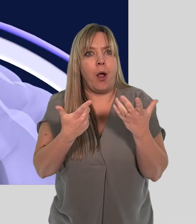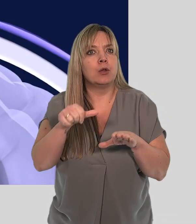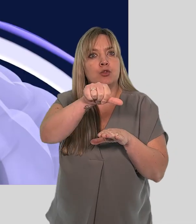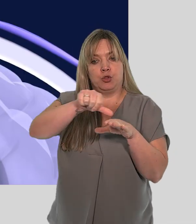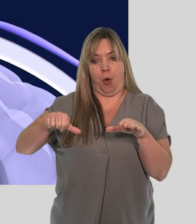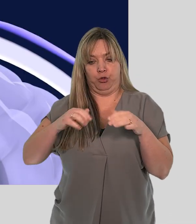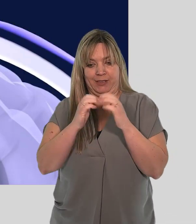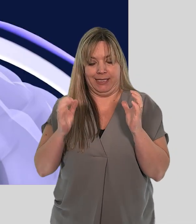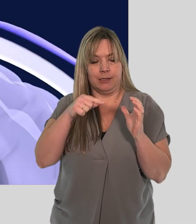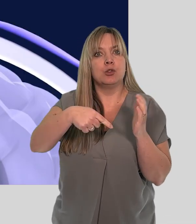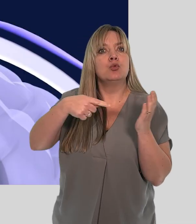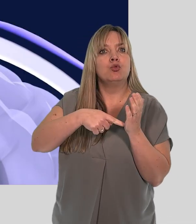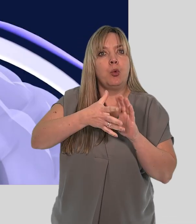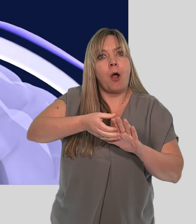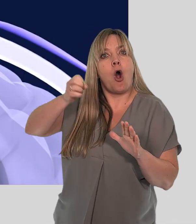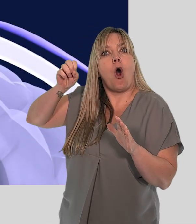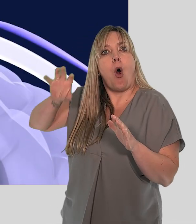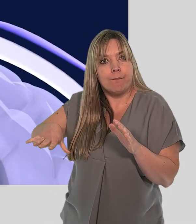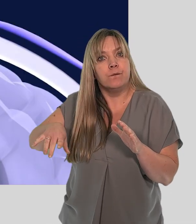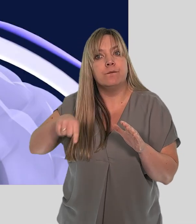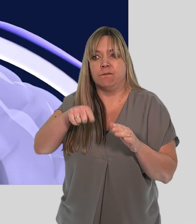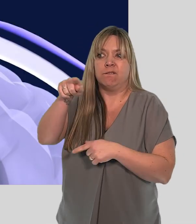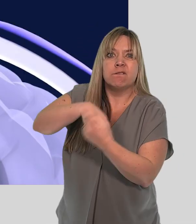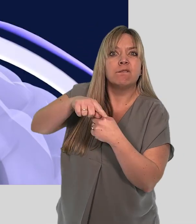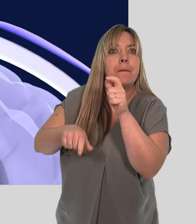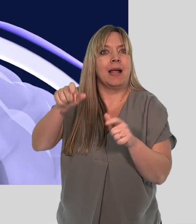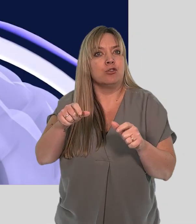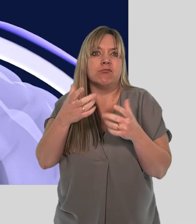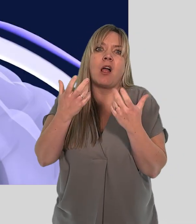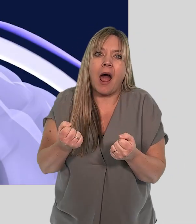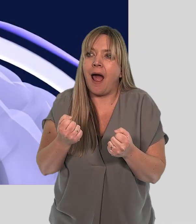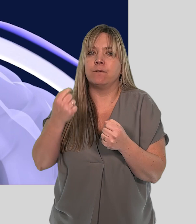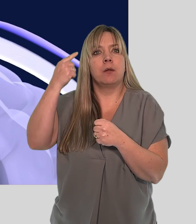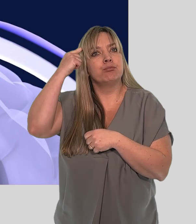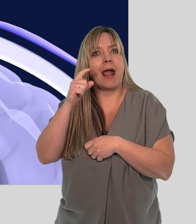recurrent glioblastoma or with glioblastoma. And instead of plating the bone flap at the end